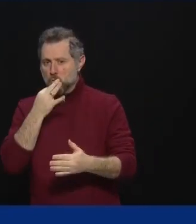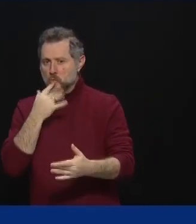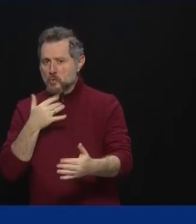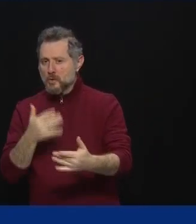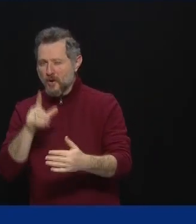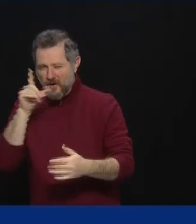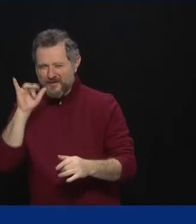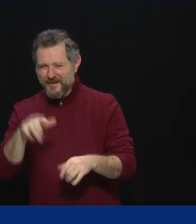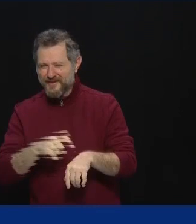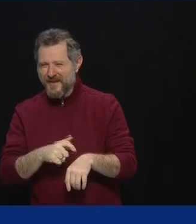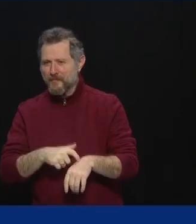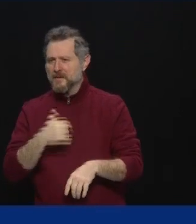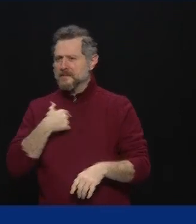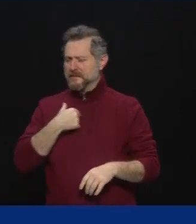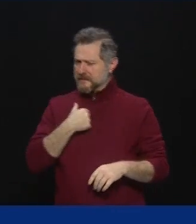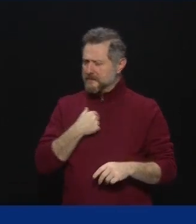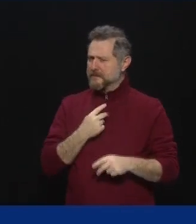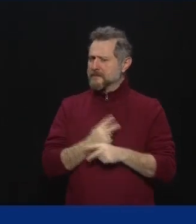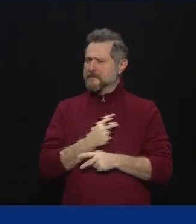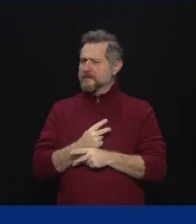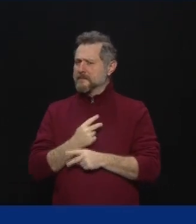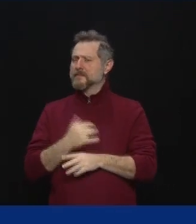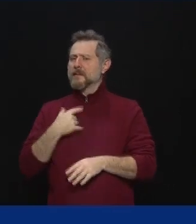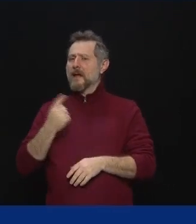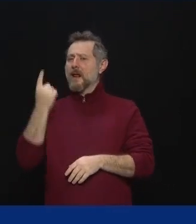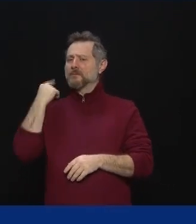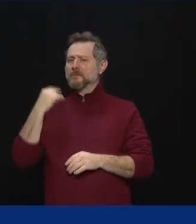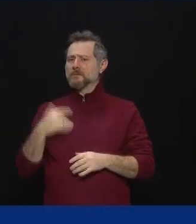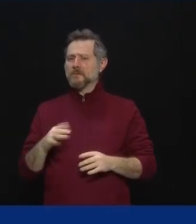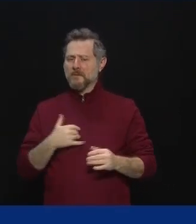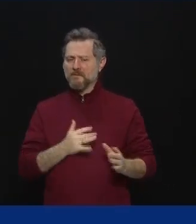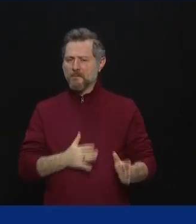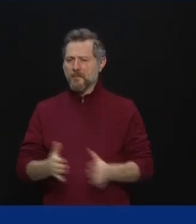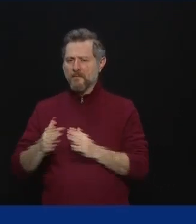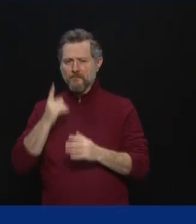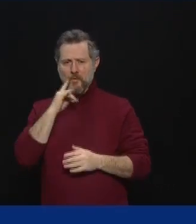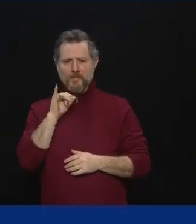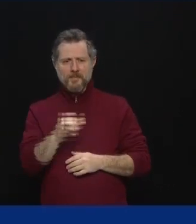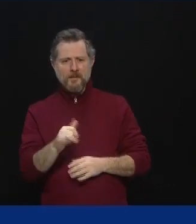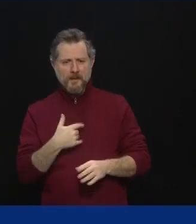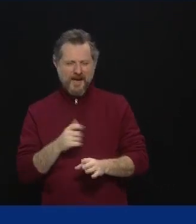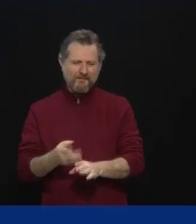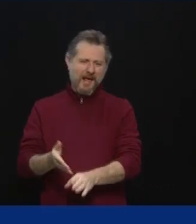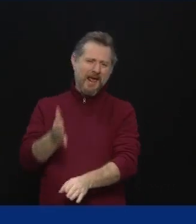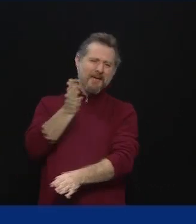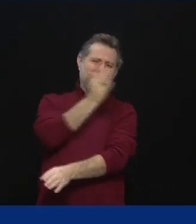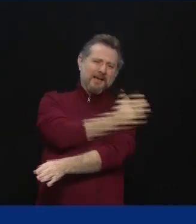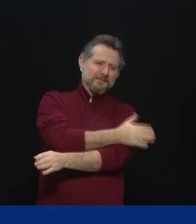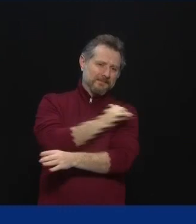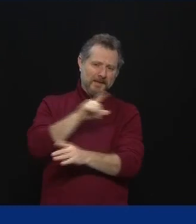OCTOBER 5th. I KNEW HALLOWEEN WAS COMING, STARTED SEEING CANDY IN THE STORES, COSTUMES.